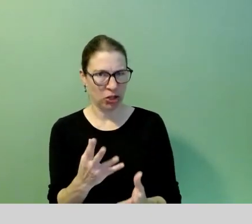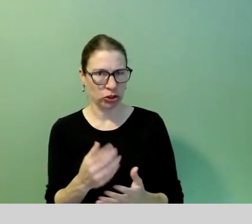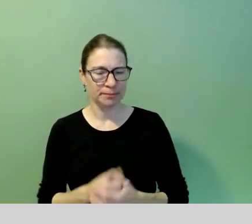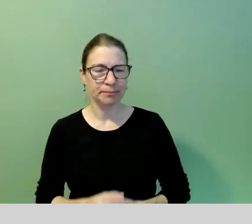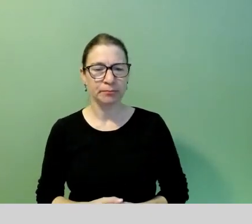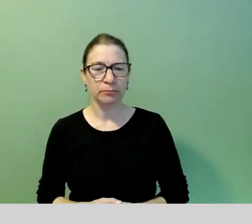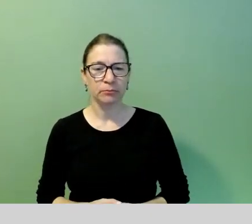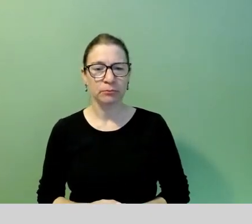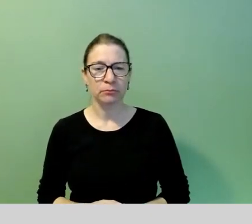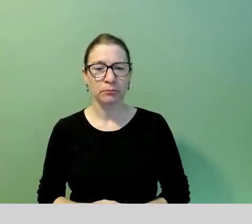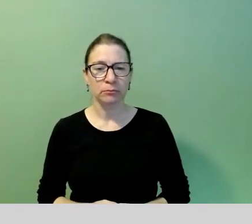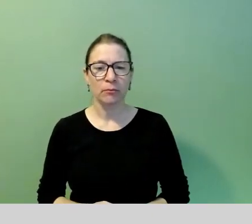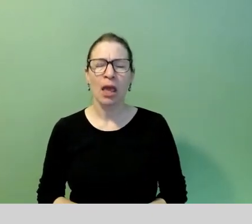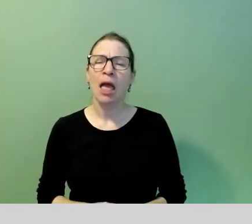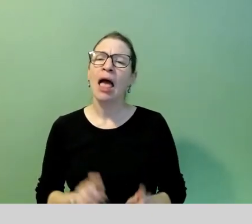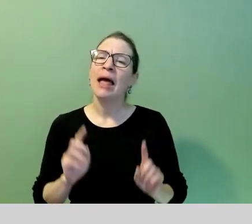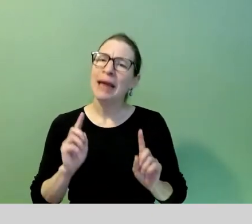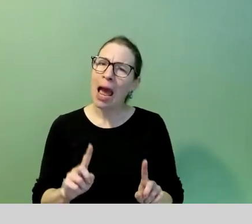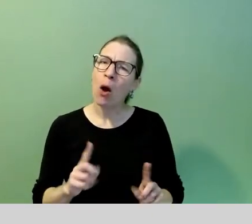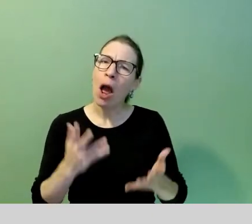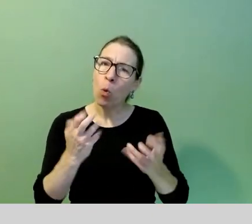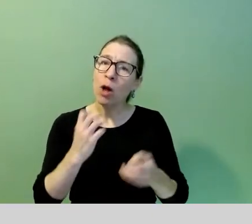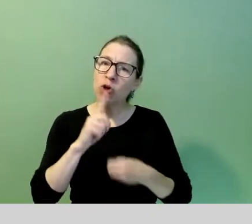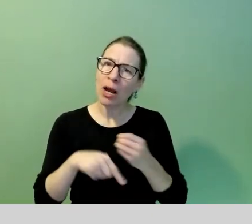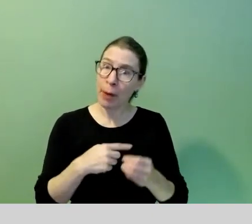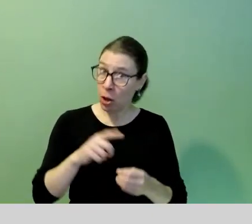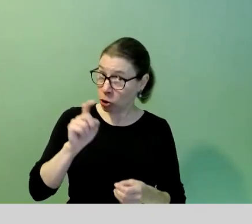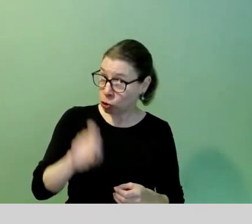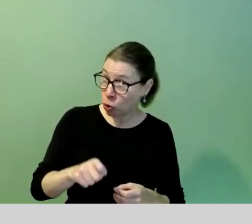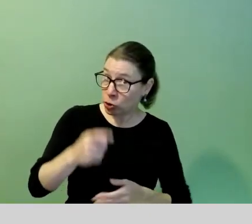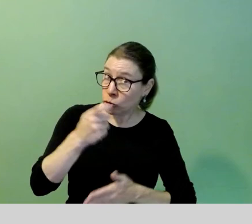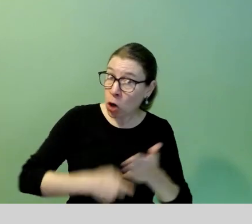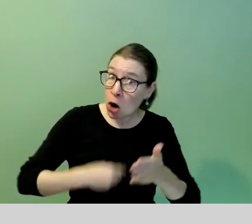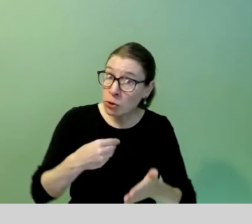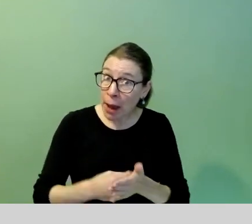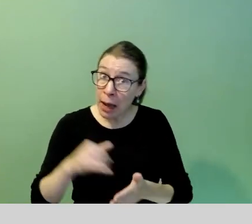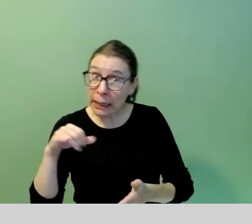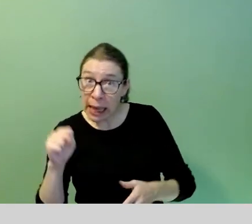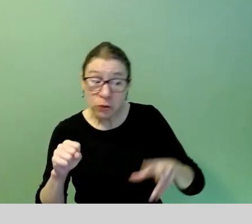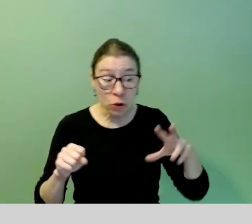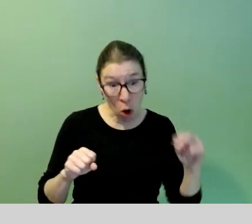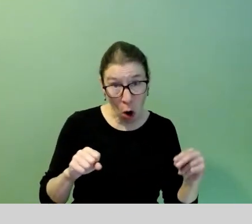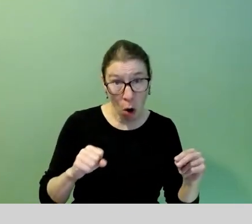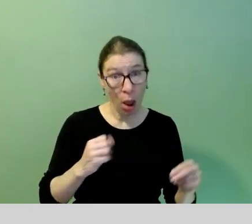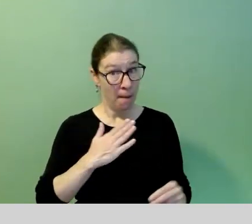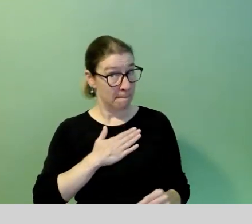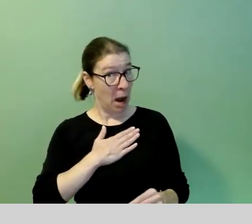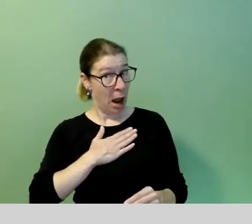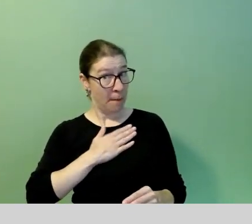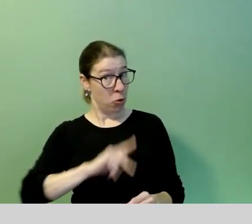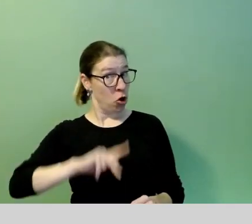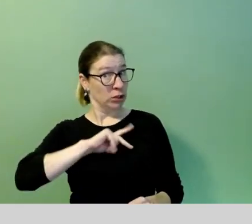Now, let's also talk about if you should charge. My personal opinion is that even small games